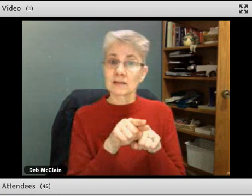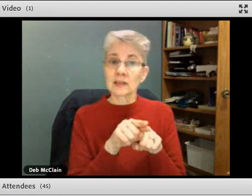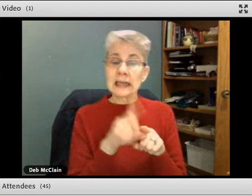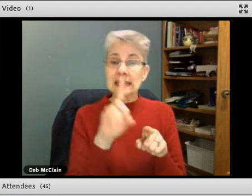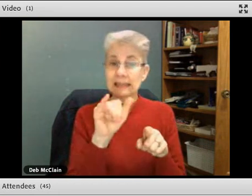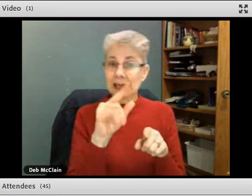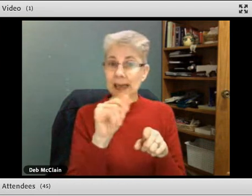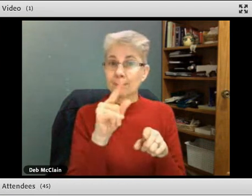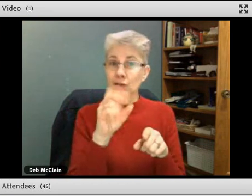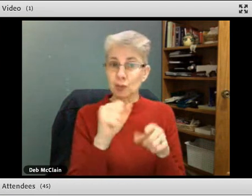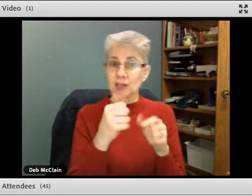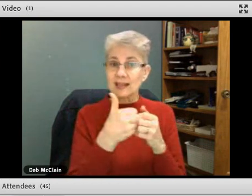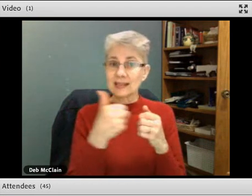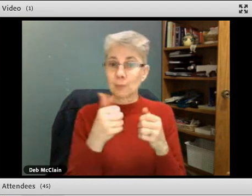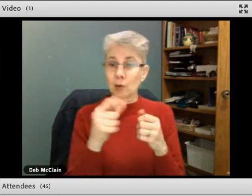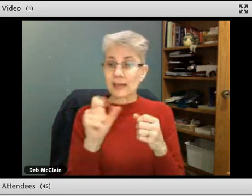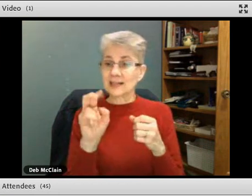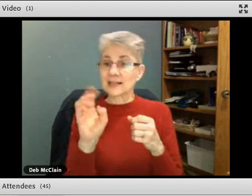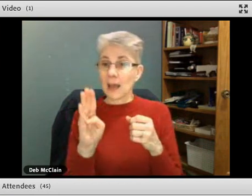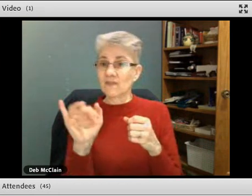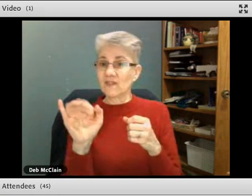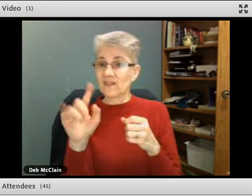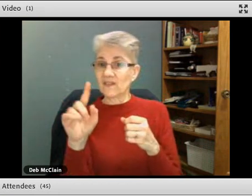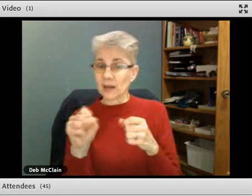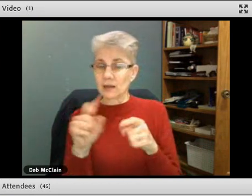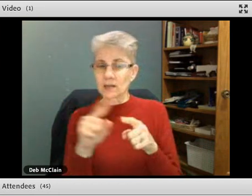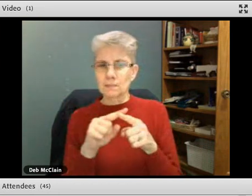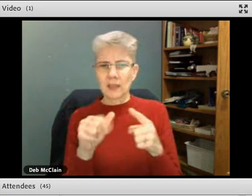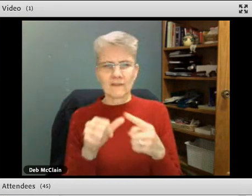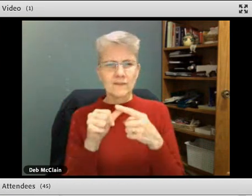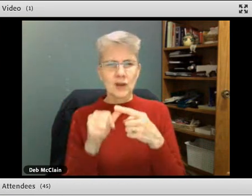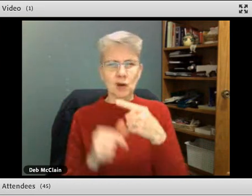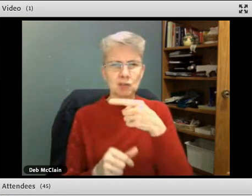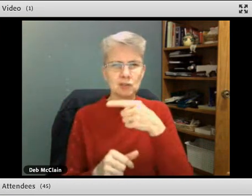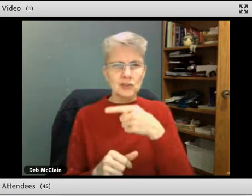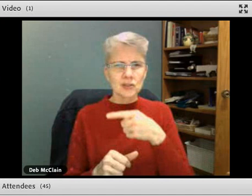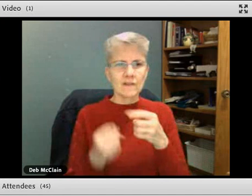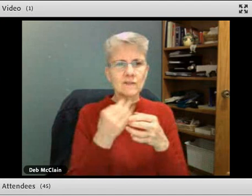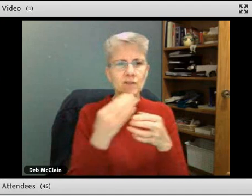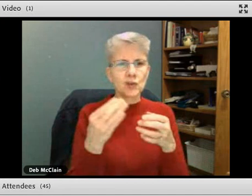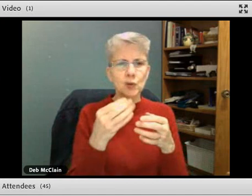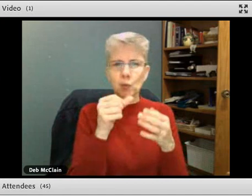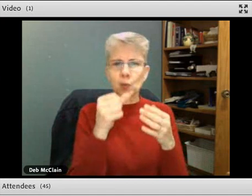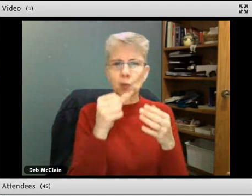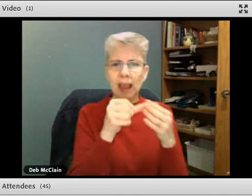But the first few characters of the MARC record are what is called the leader.